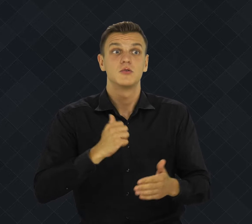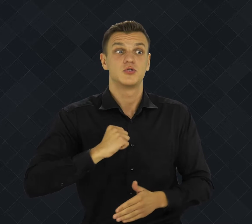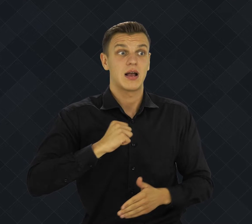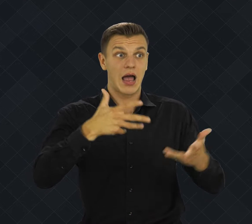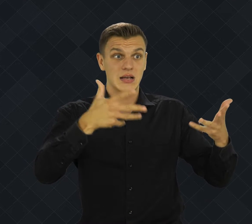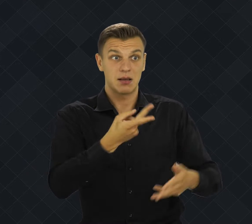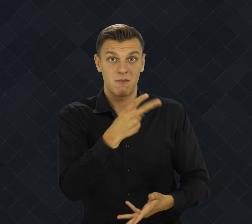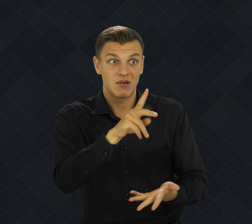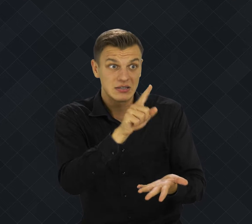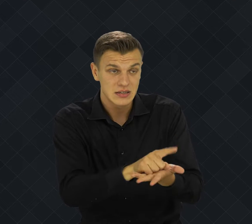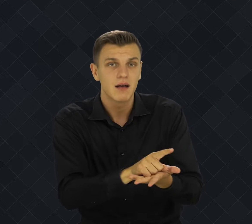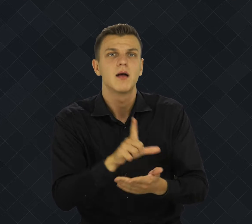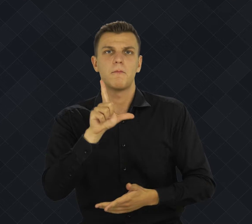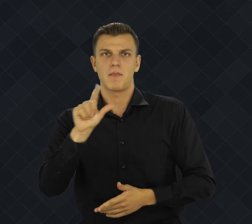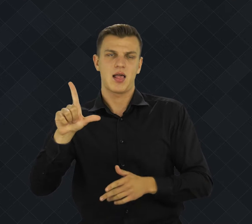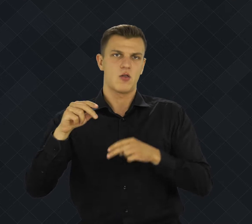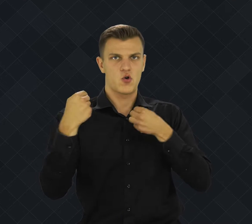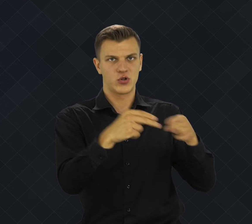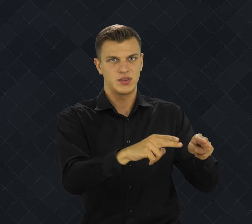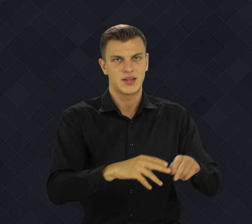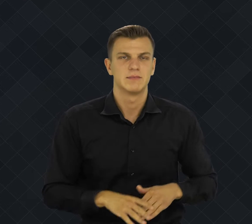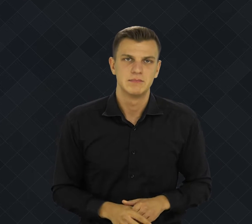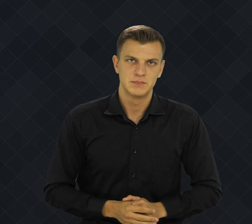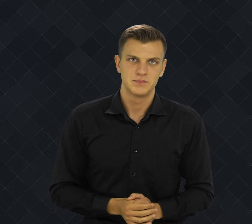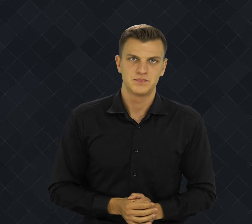until a qualification examination.